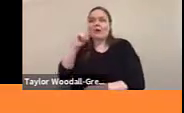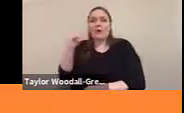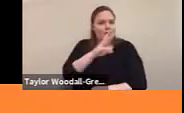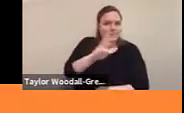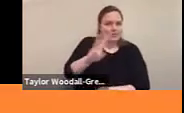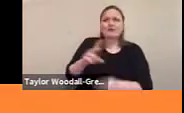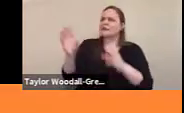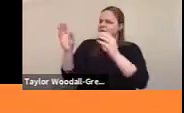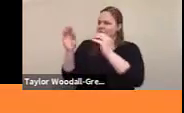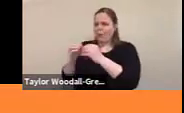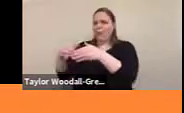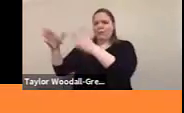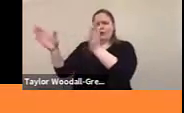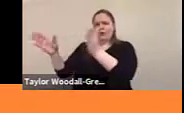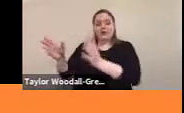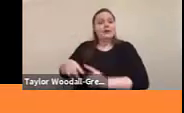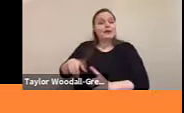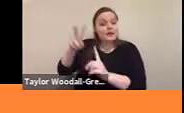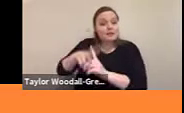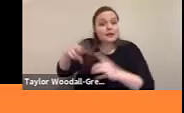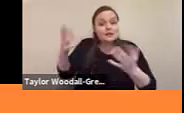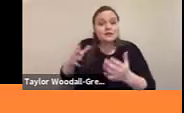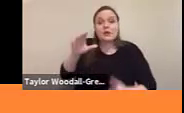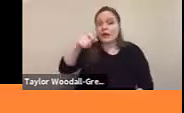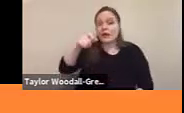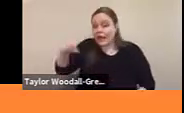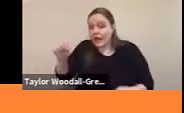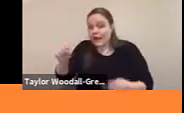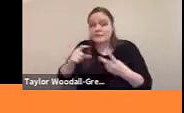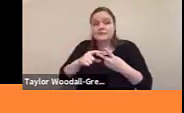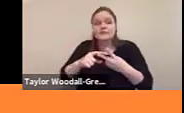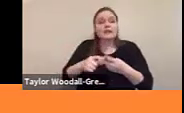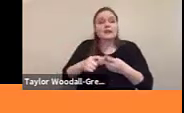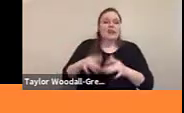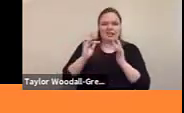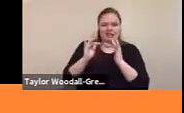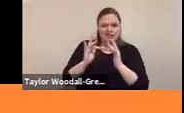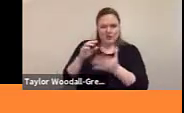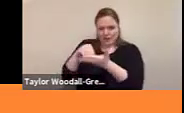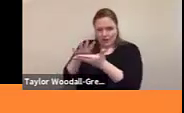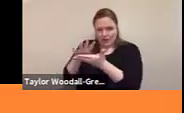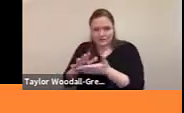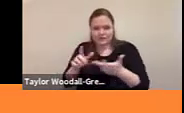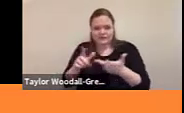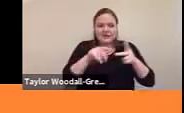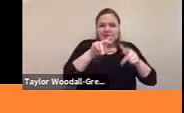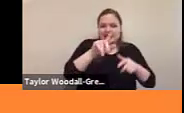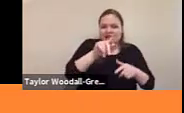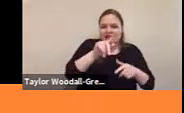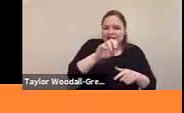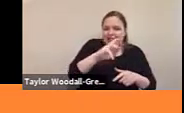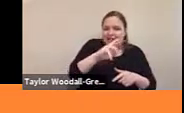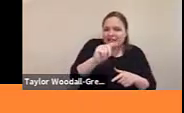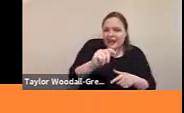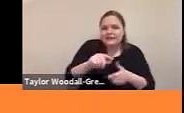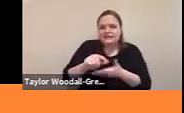For instance, it also applies to apps and electronic documents and the text, the graphics and the interactive elements in them.